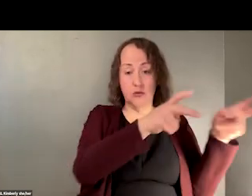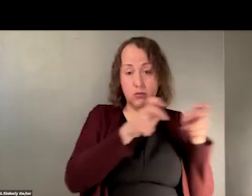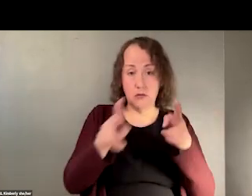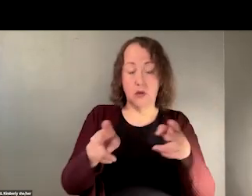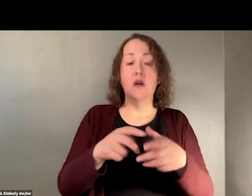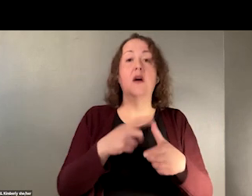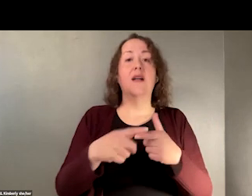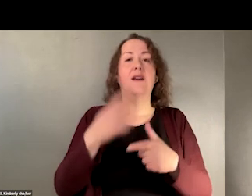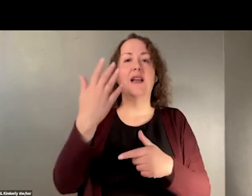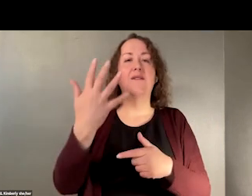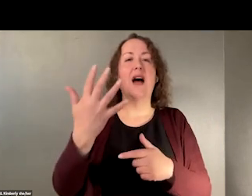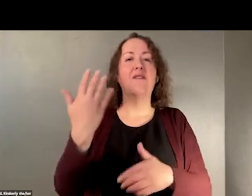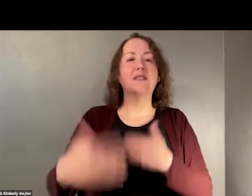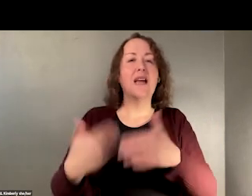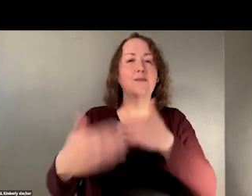to provide their reviewer profile information.